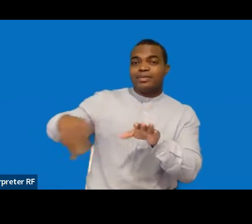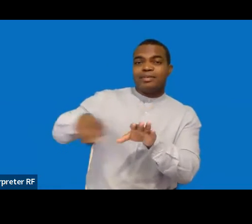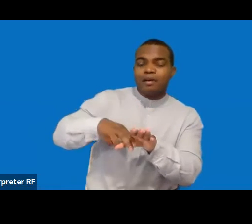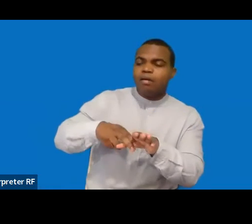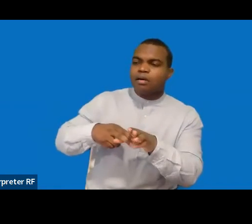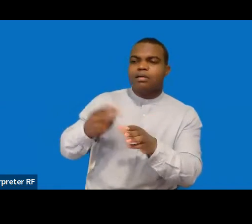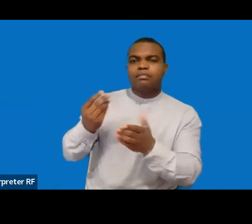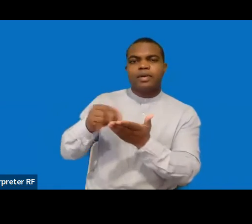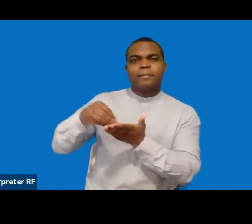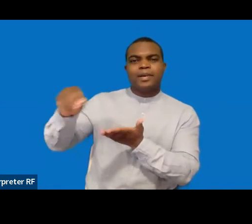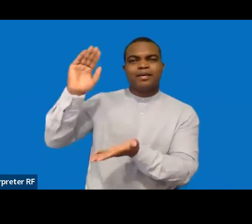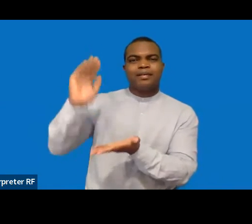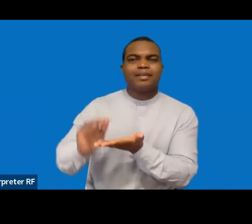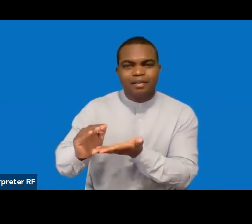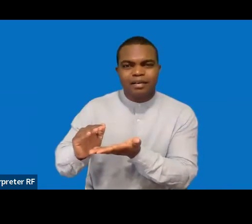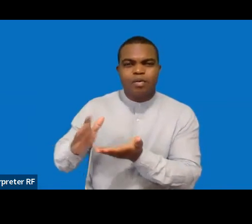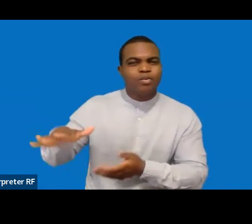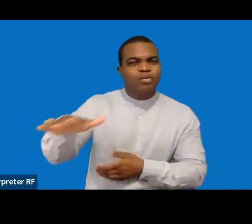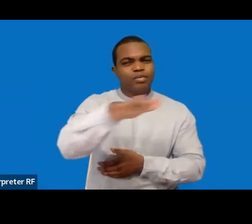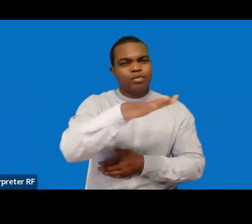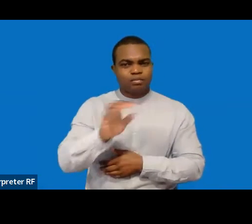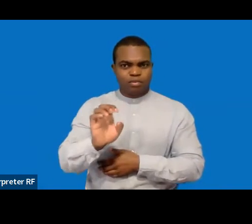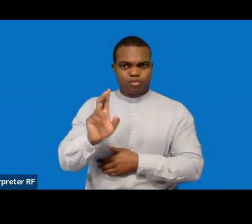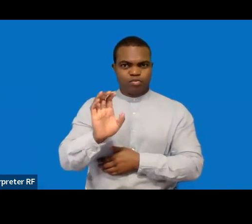My colleague Alejandro will speak more about this later.